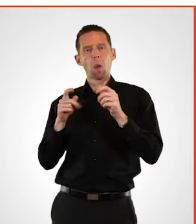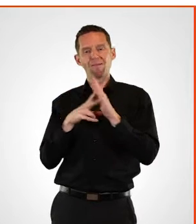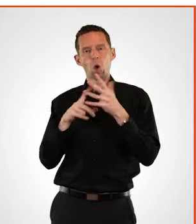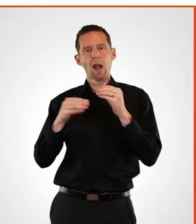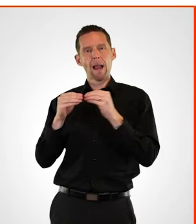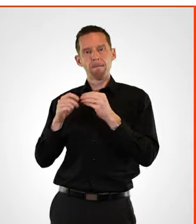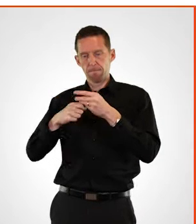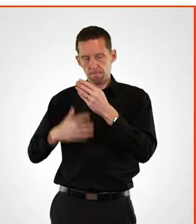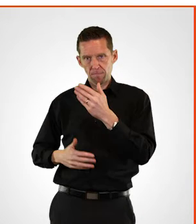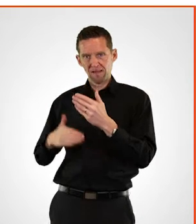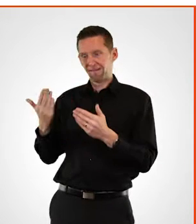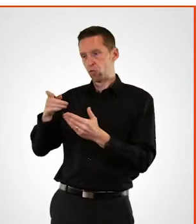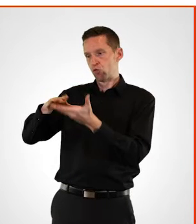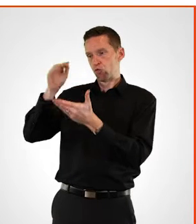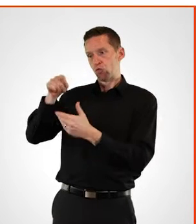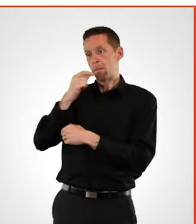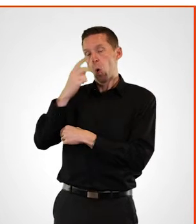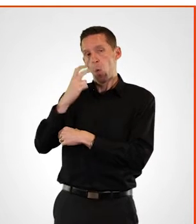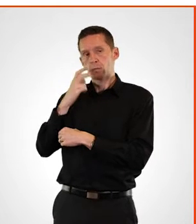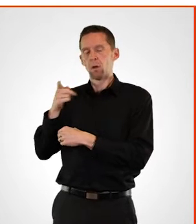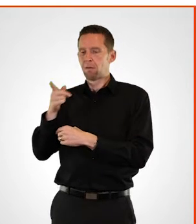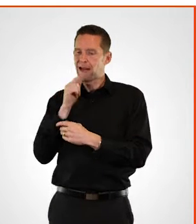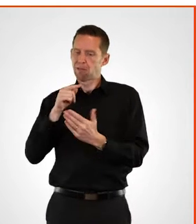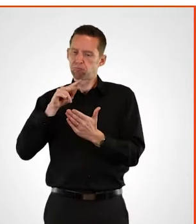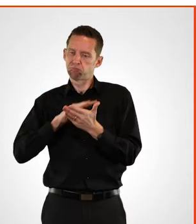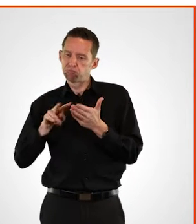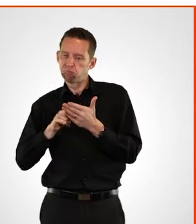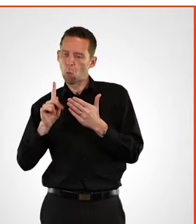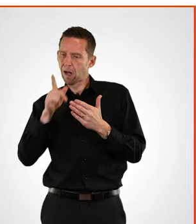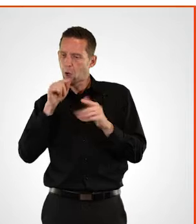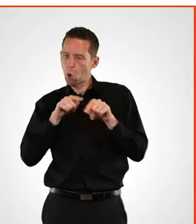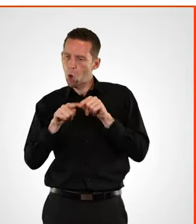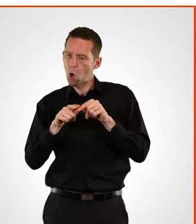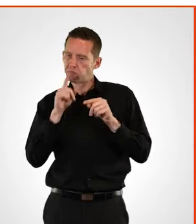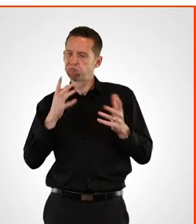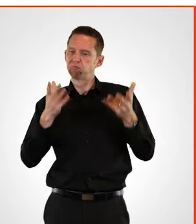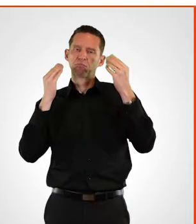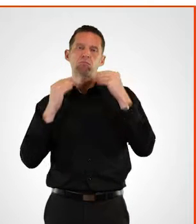gives students who are older access to content that they can learn and use.